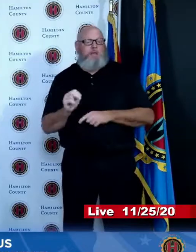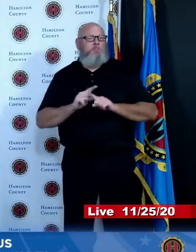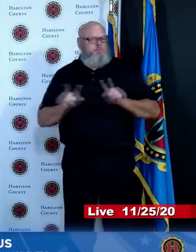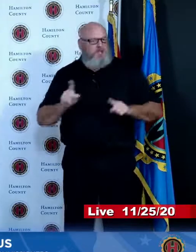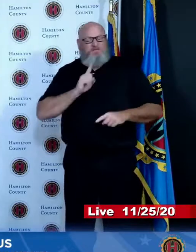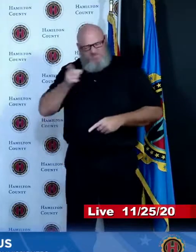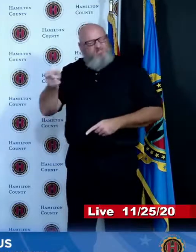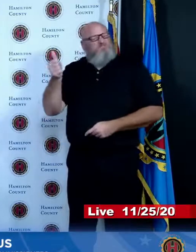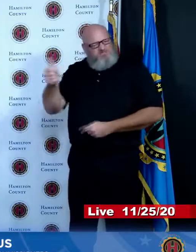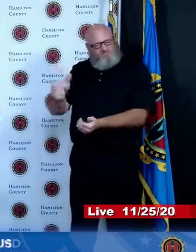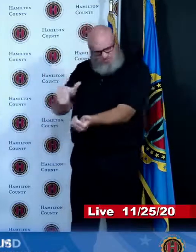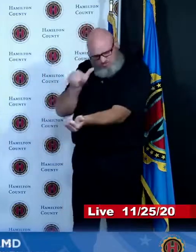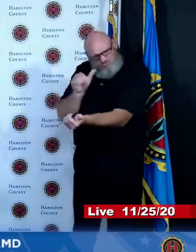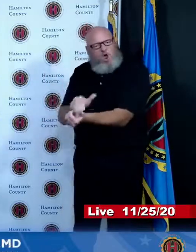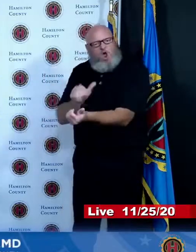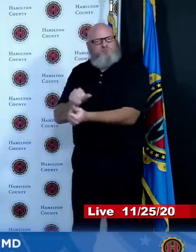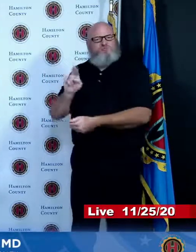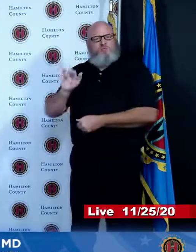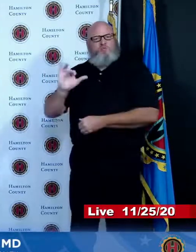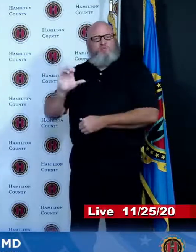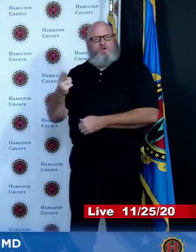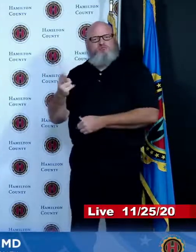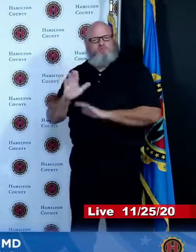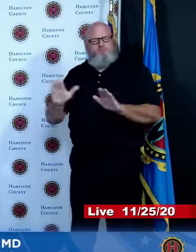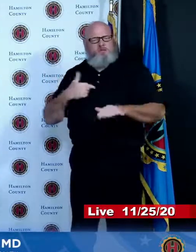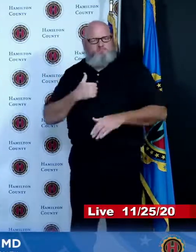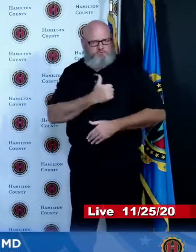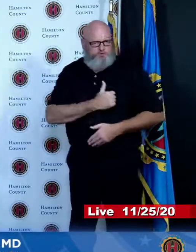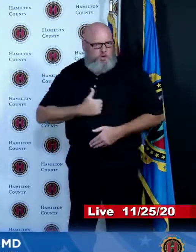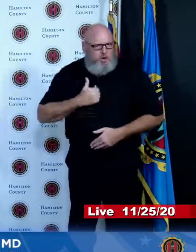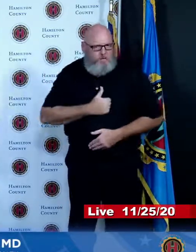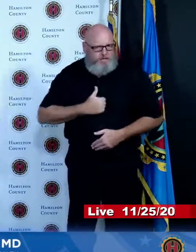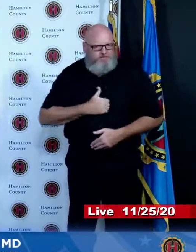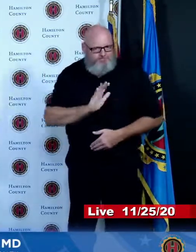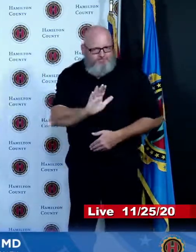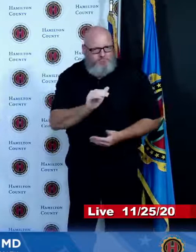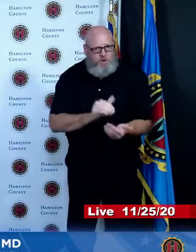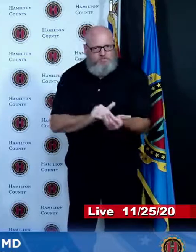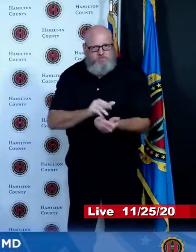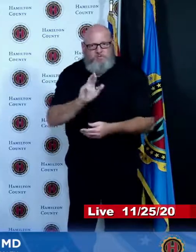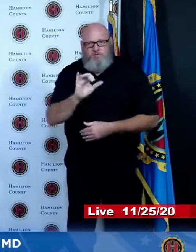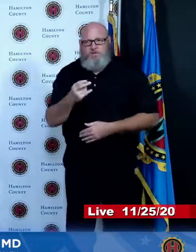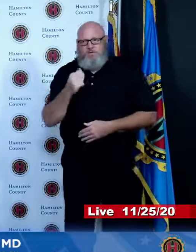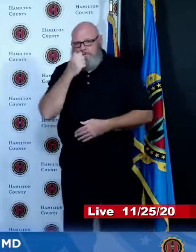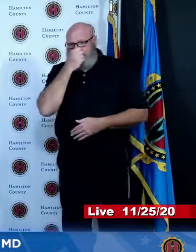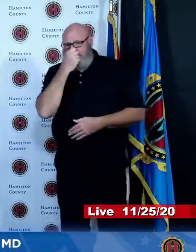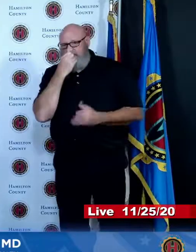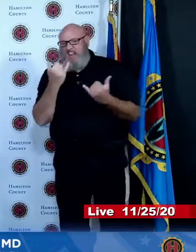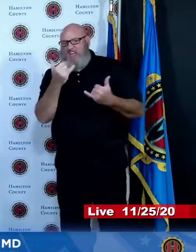thank you thank you Commissioner Driehaus for for giving me this space I'm I'm glad